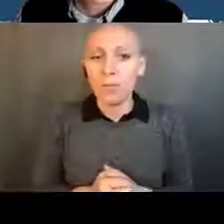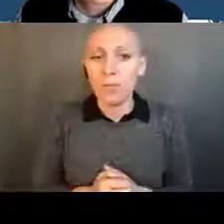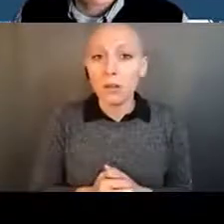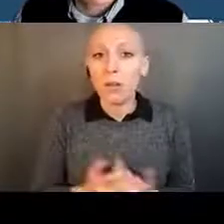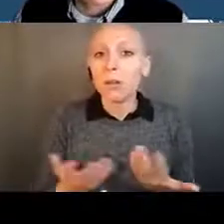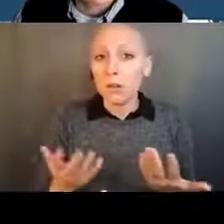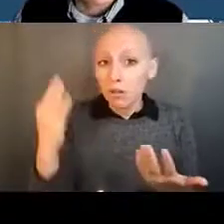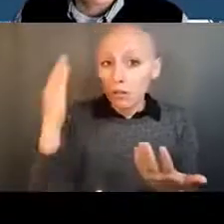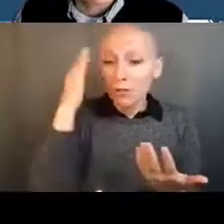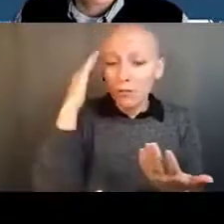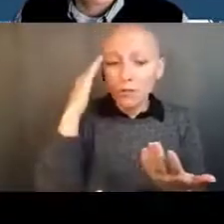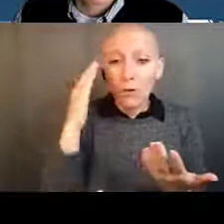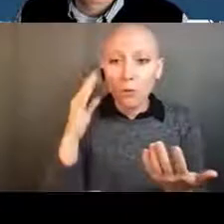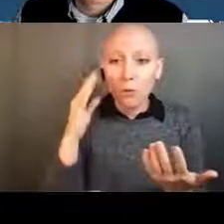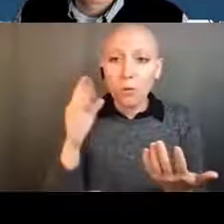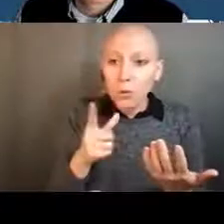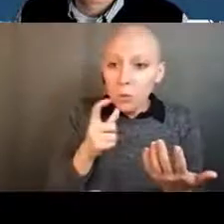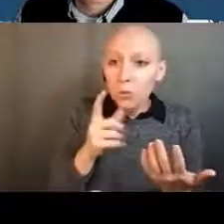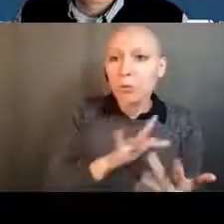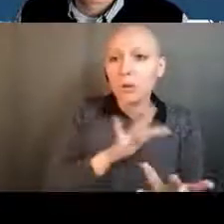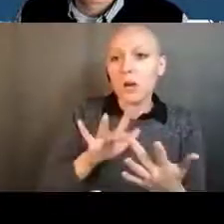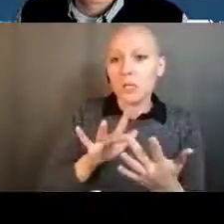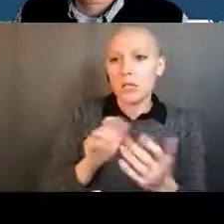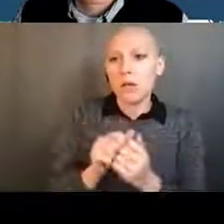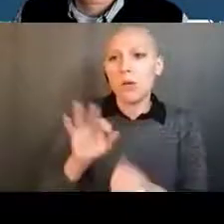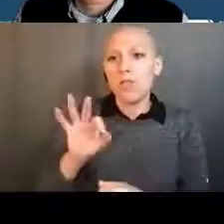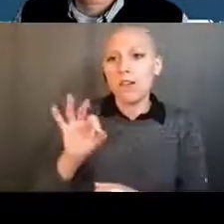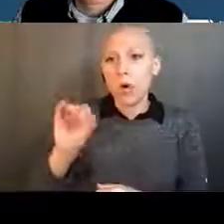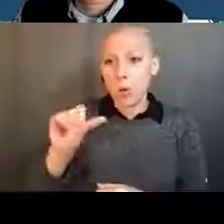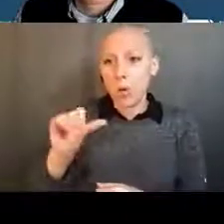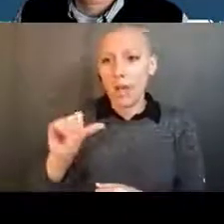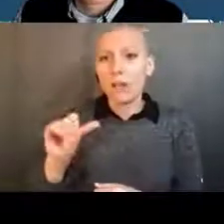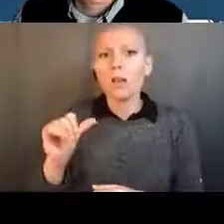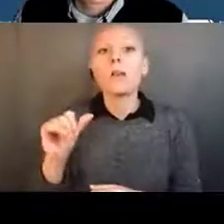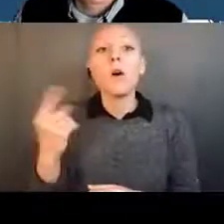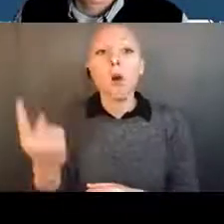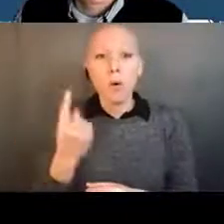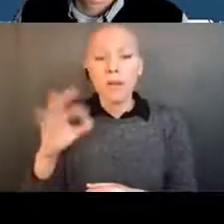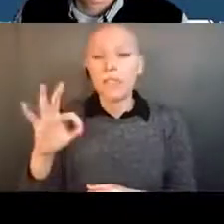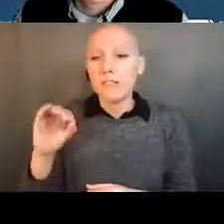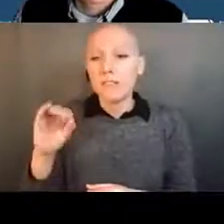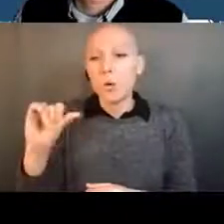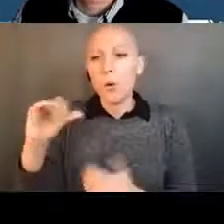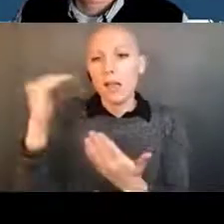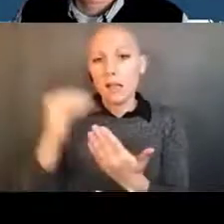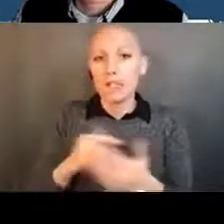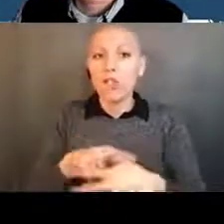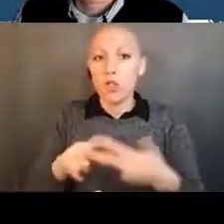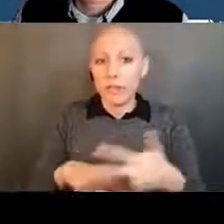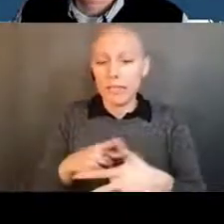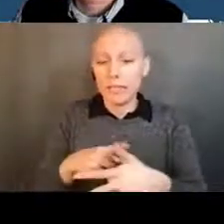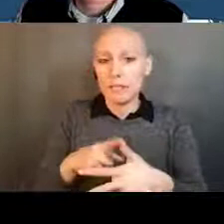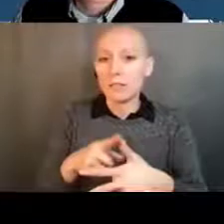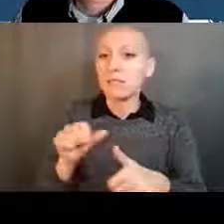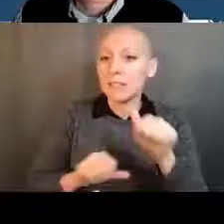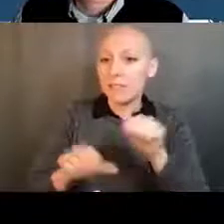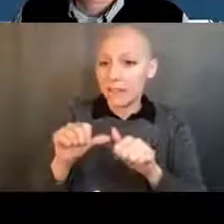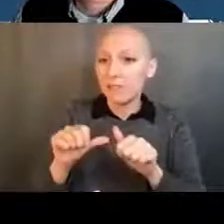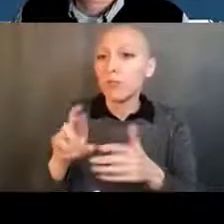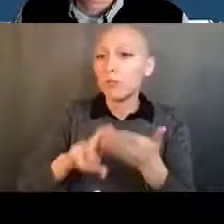In the FOA it lists three contacts, always one is the scientific and research contact, that will be the scientist who would be appropriate